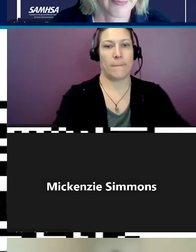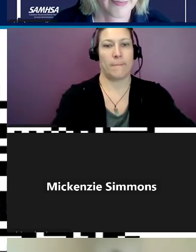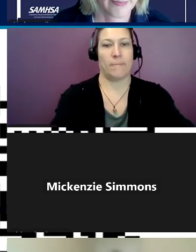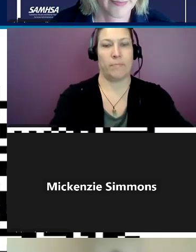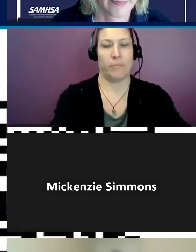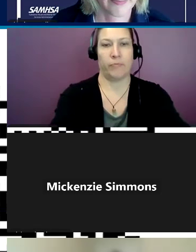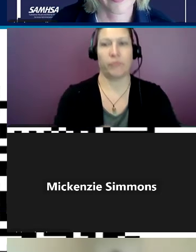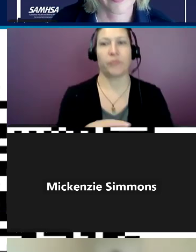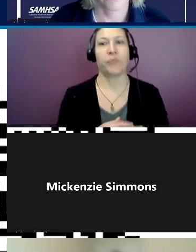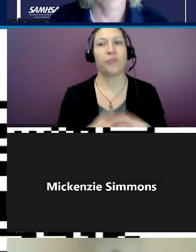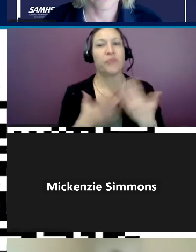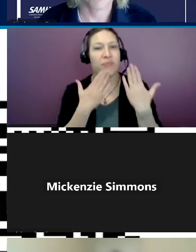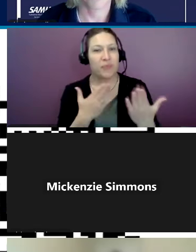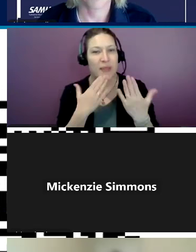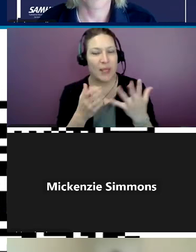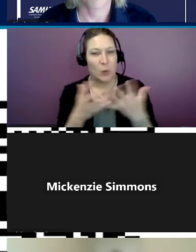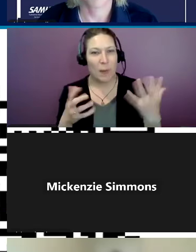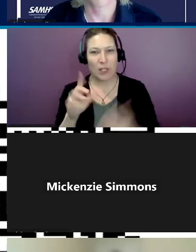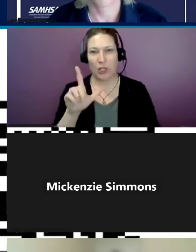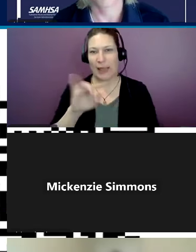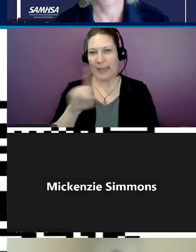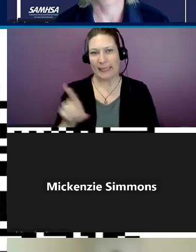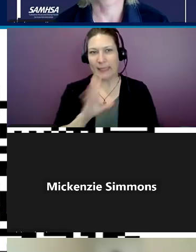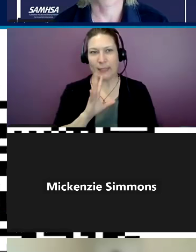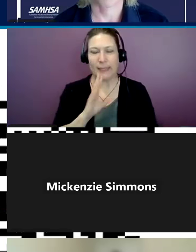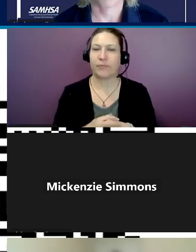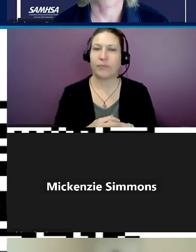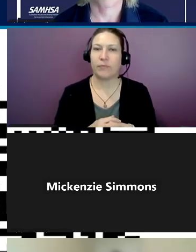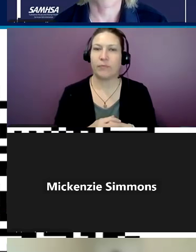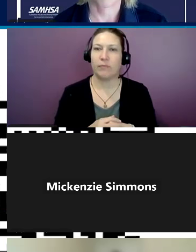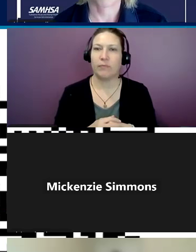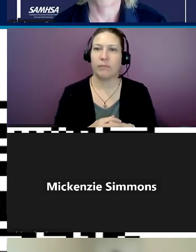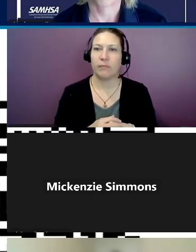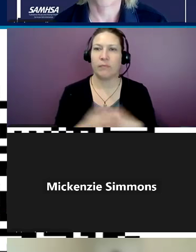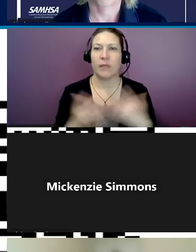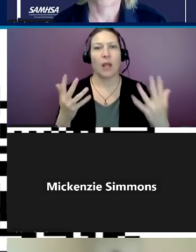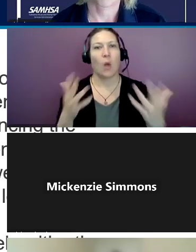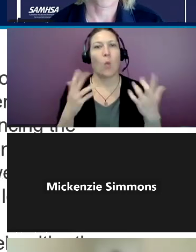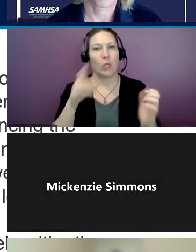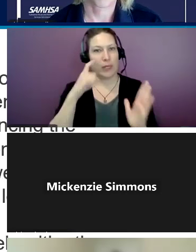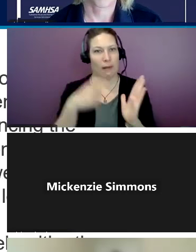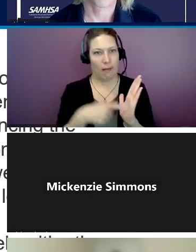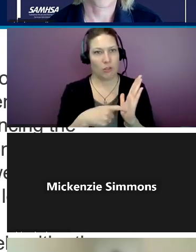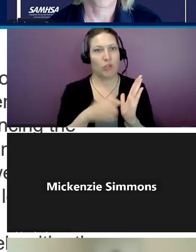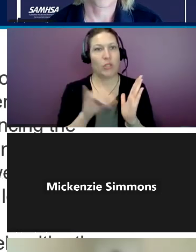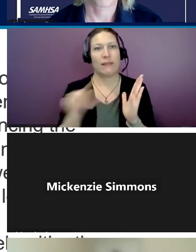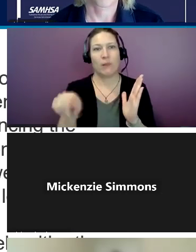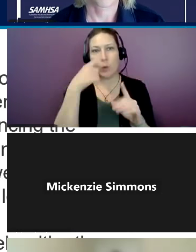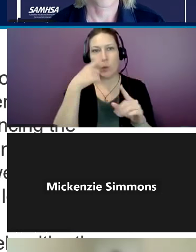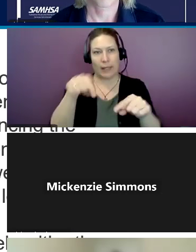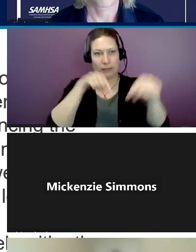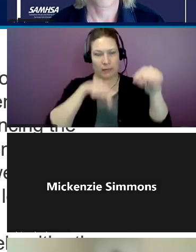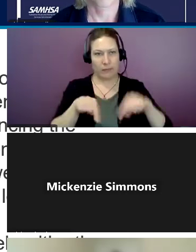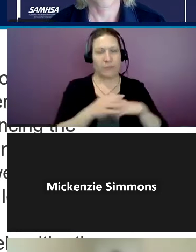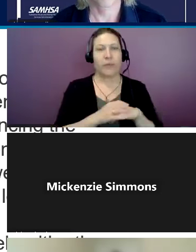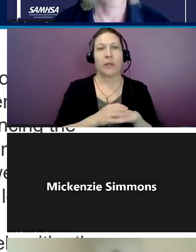Thank you so much, Charissa, I appreciate that. And I did want to just acknowledge, if you can go back one slide.